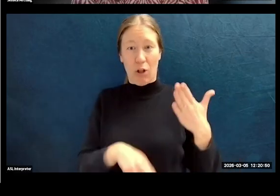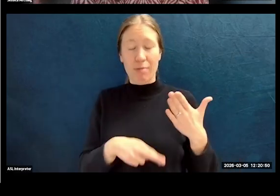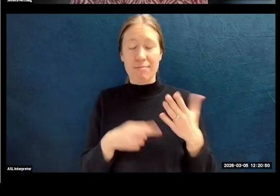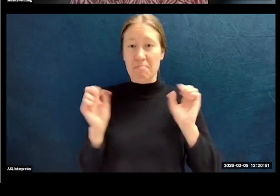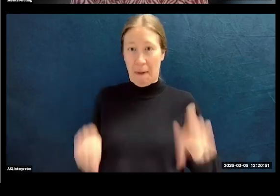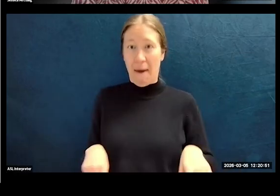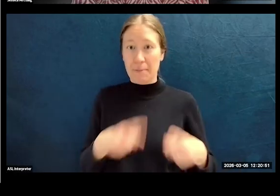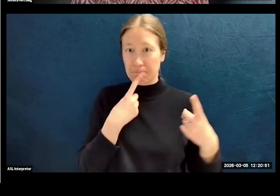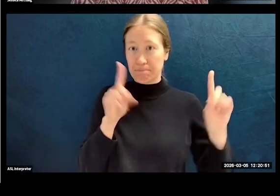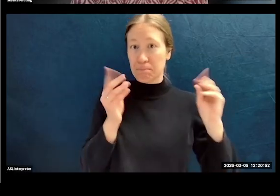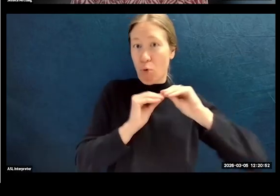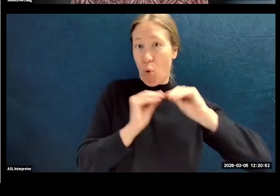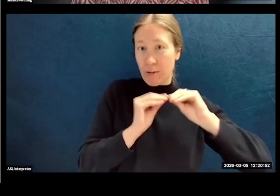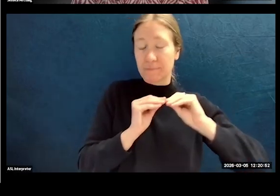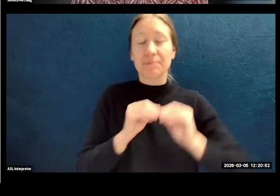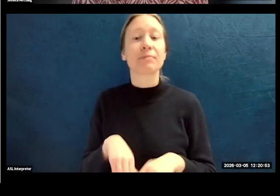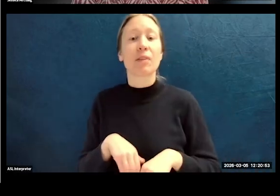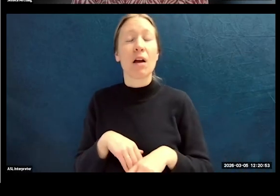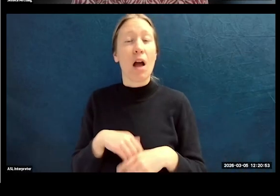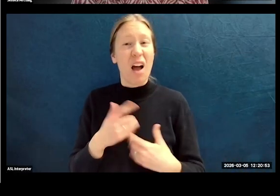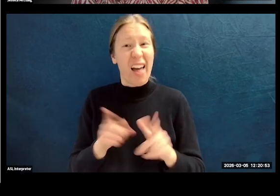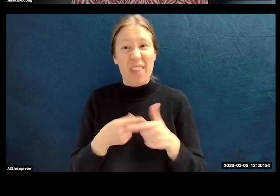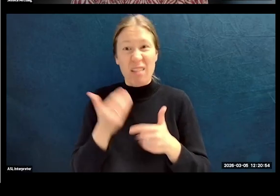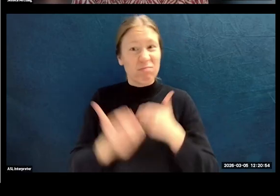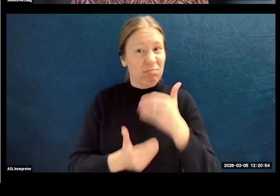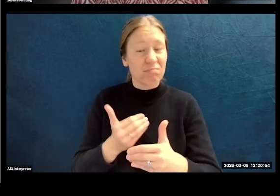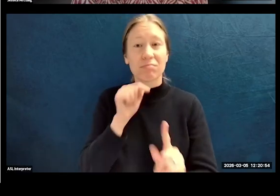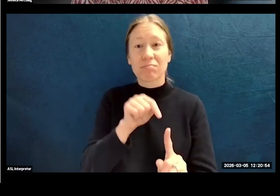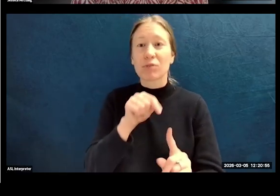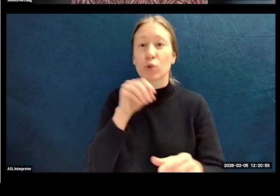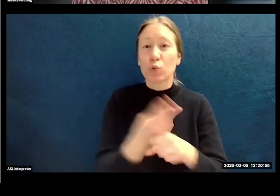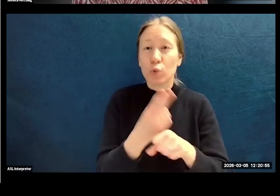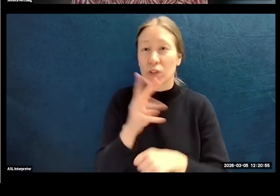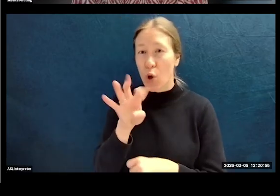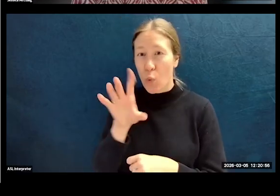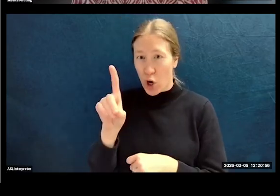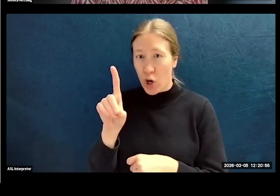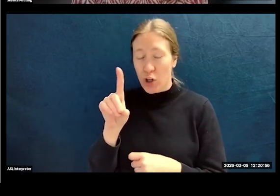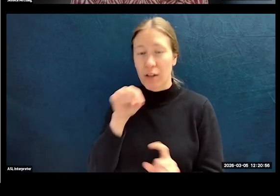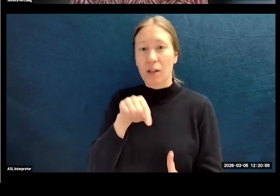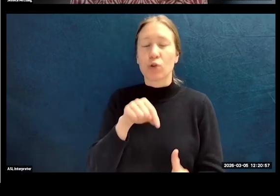Then you can work inside of that Word file to clean up your text, make it accurate, this can take some work.